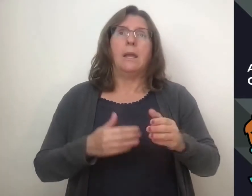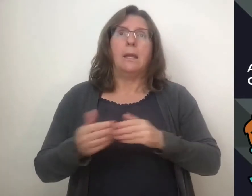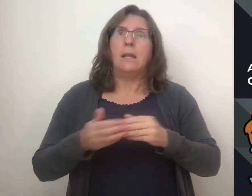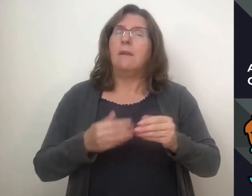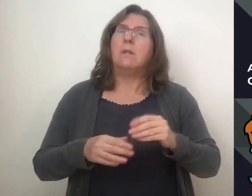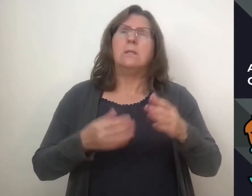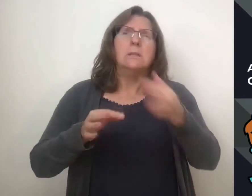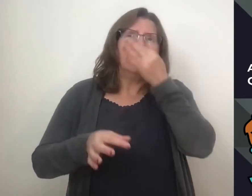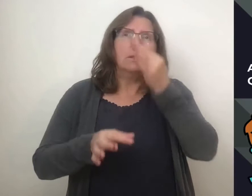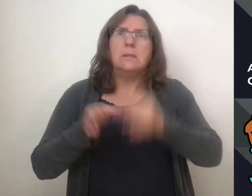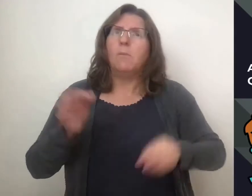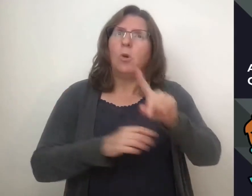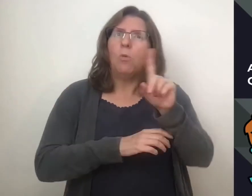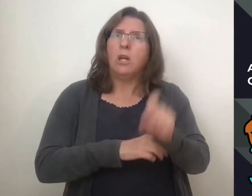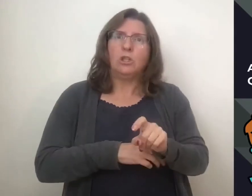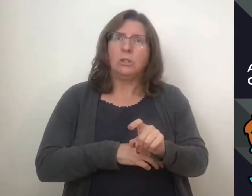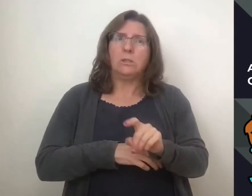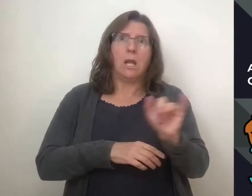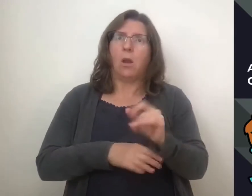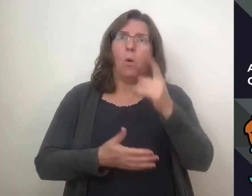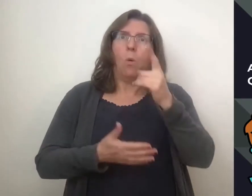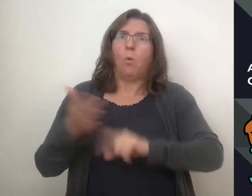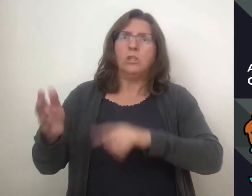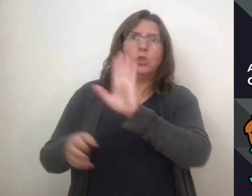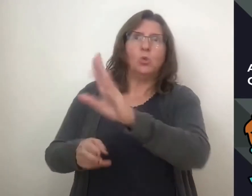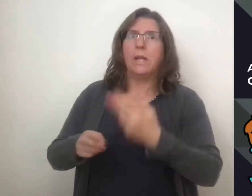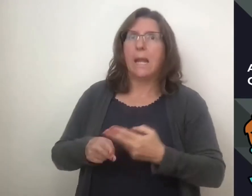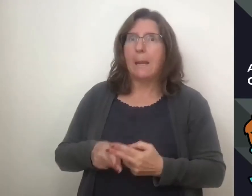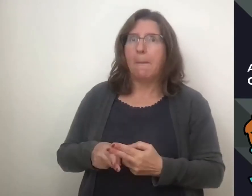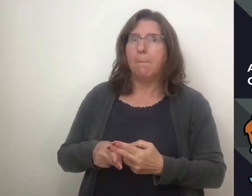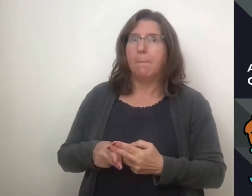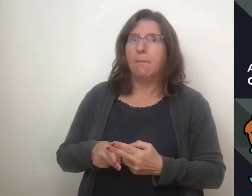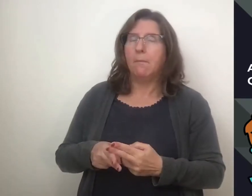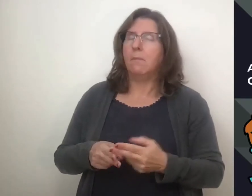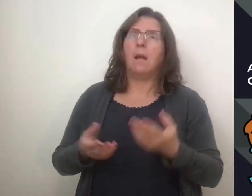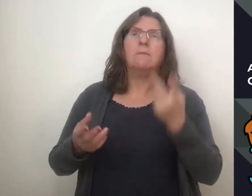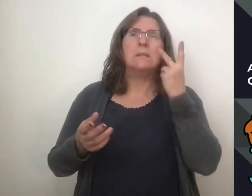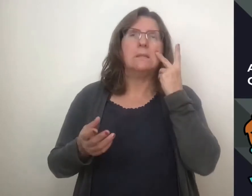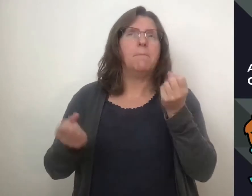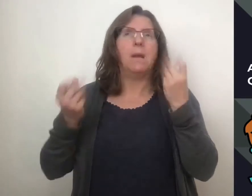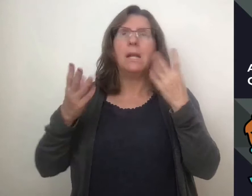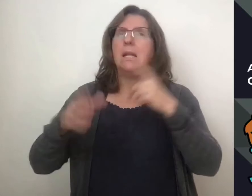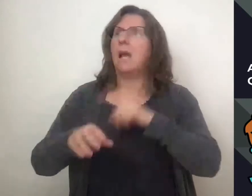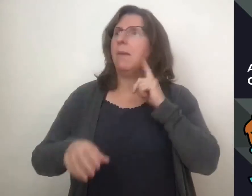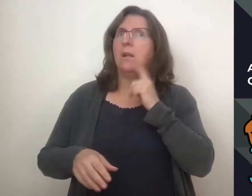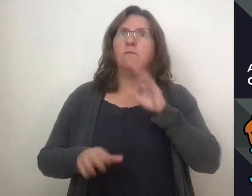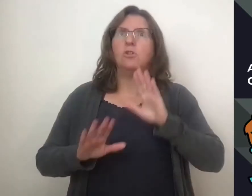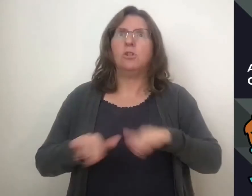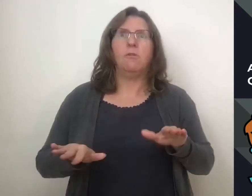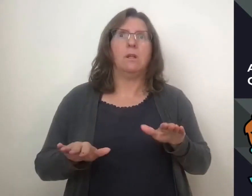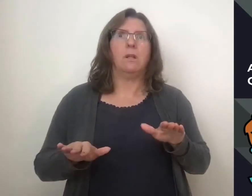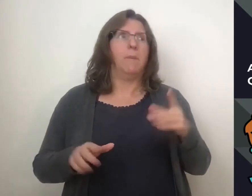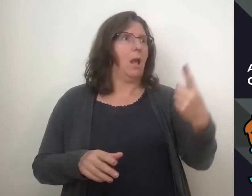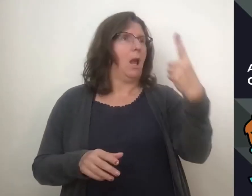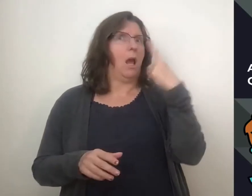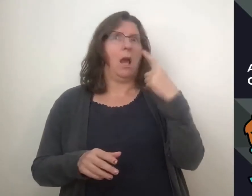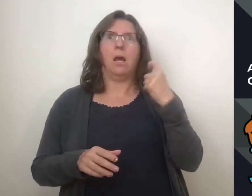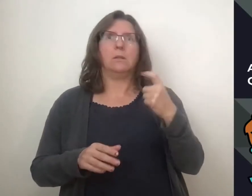Even the most basic of questions like "what’s your name” they are unable to answer, unclear what’s expected.